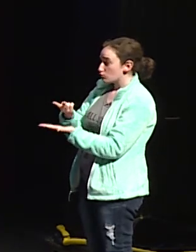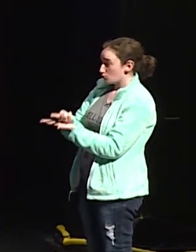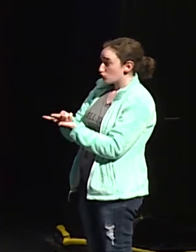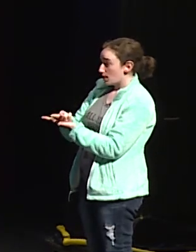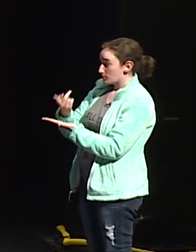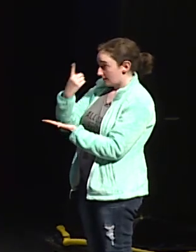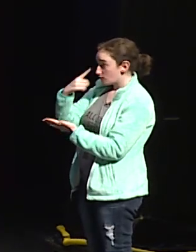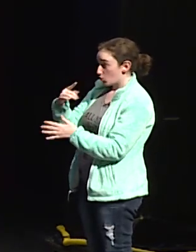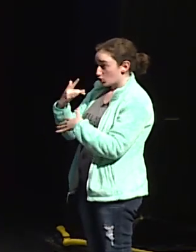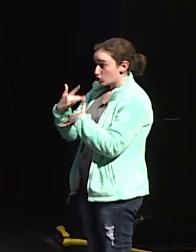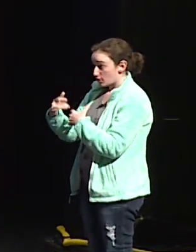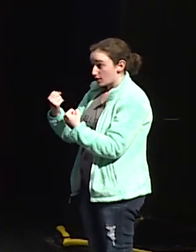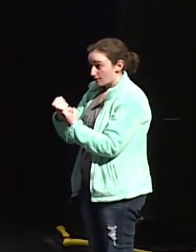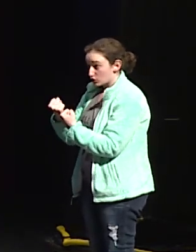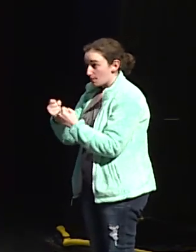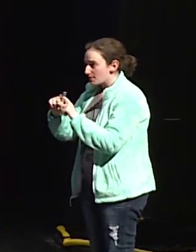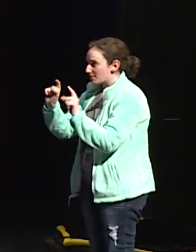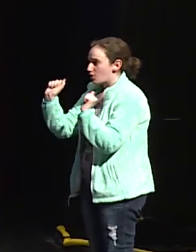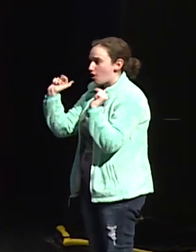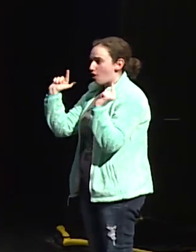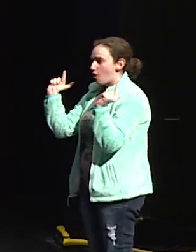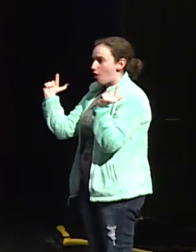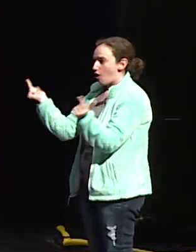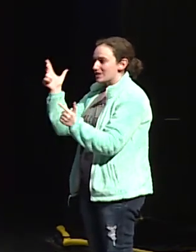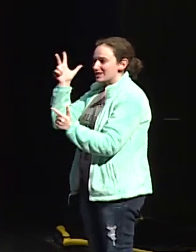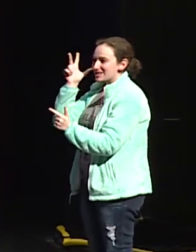I'm in graduate school for early intervention,